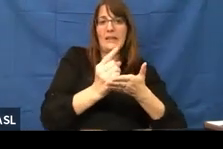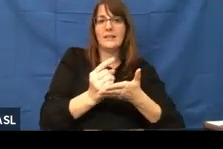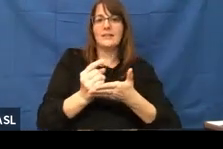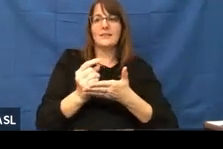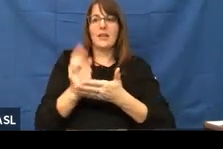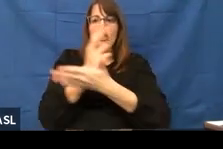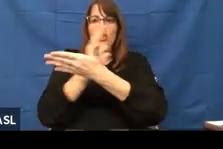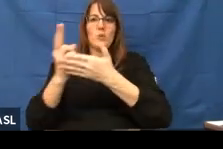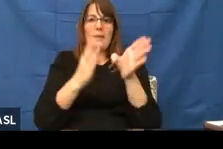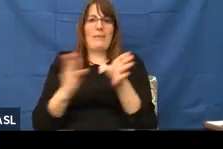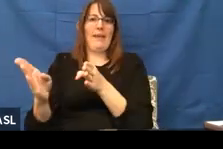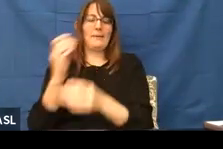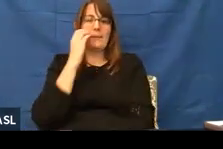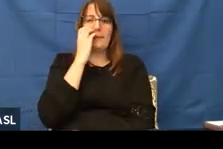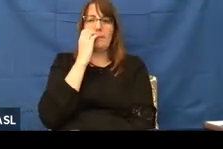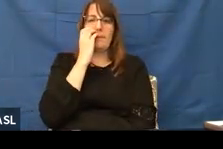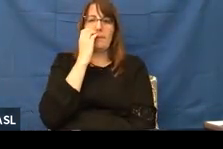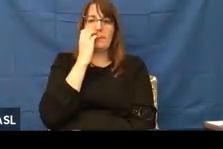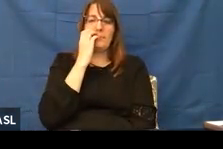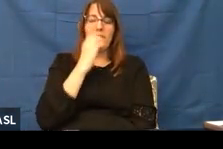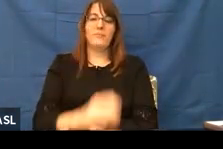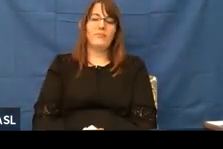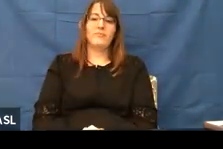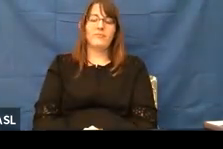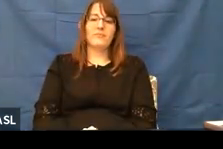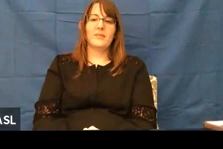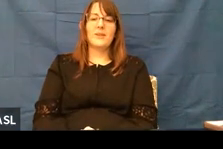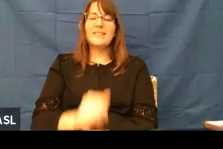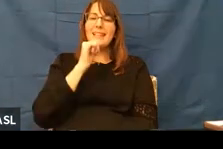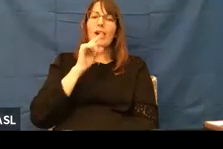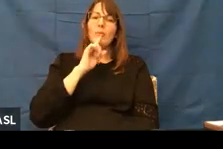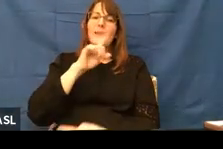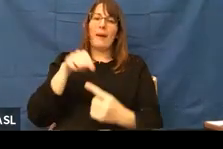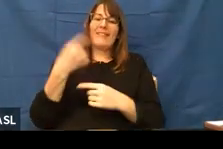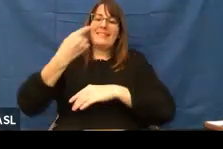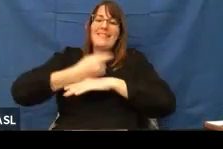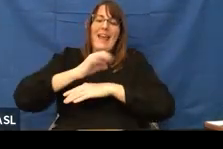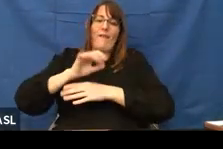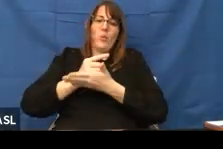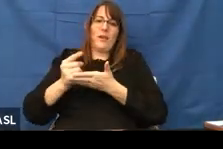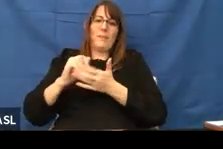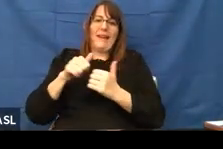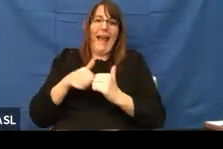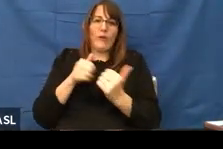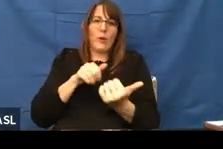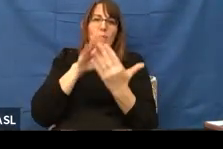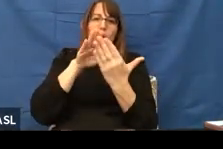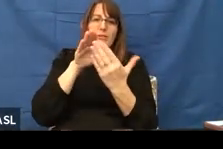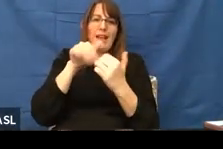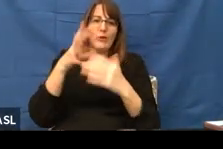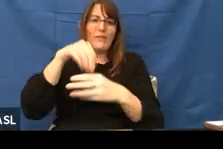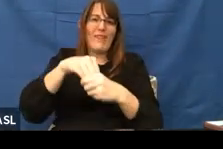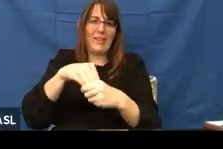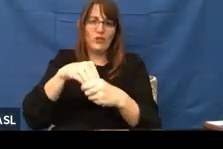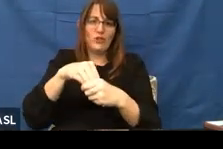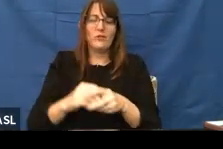Jewyl Alderson Clarke, SDCOE: But I think routines are, you know, it's not just about what day of the week that you're engaging, but it's a lot about how you engage. Right. So when we come into our classrooms. We have a routine.